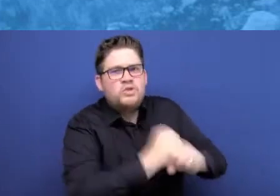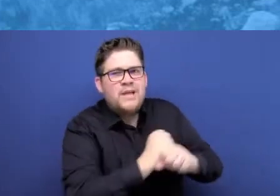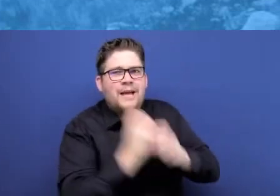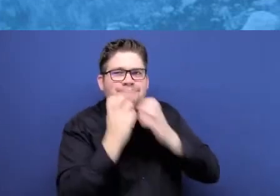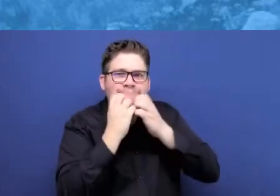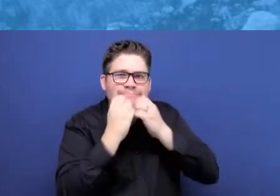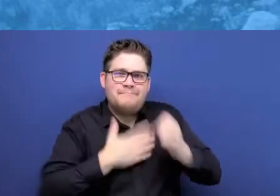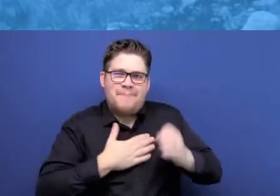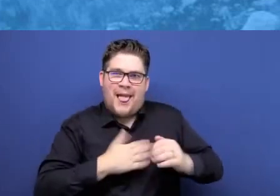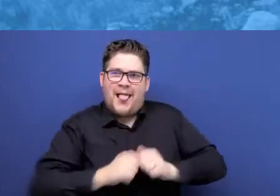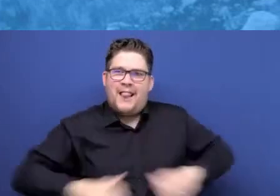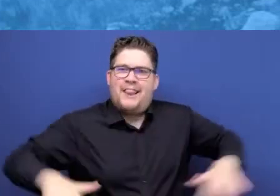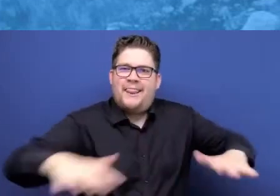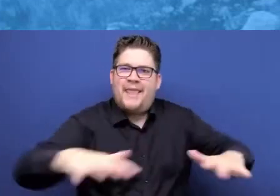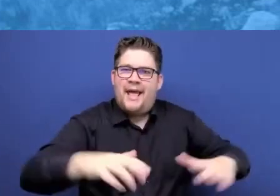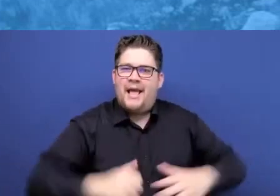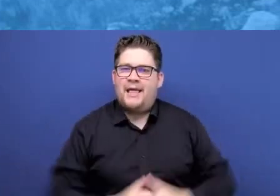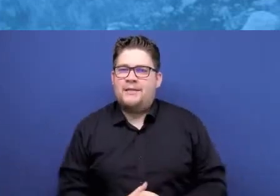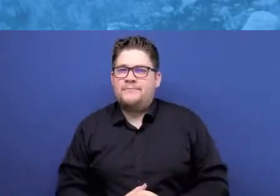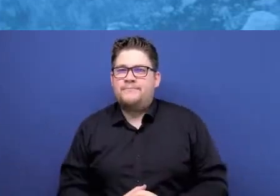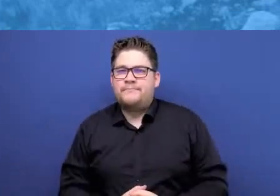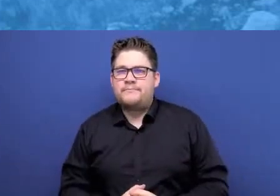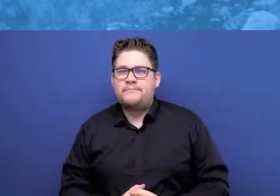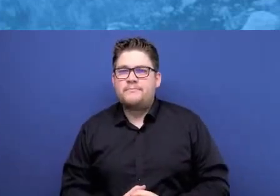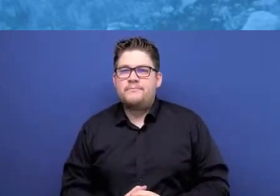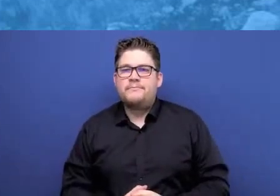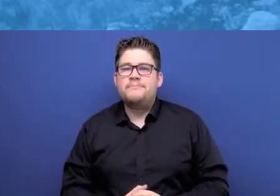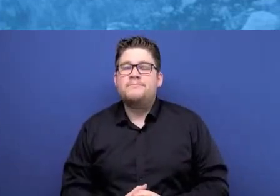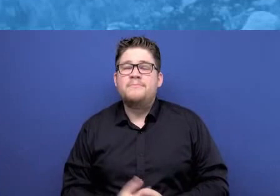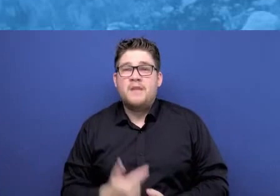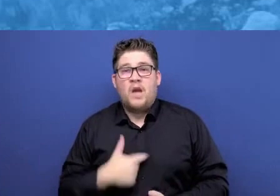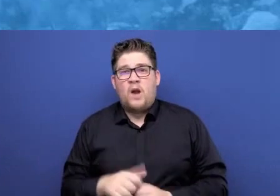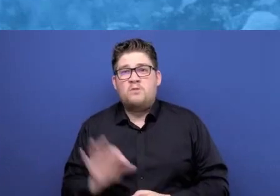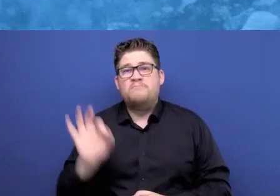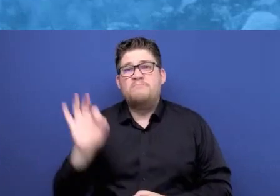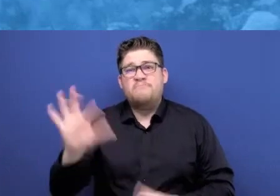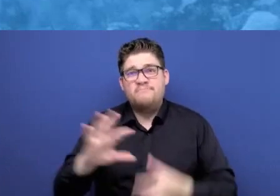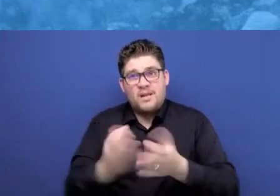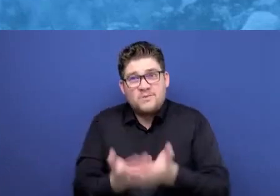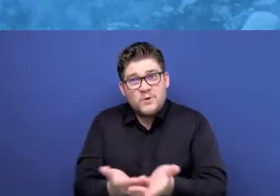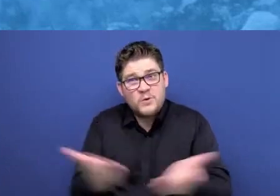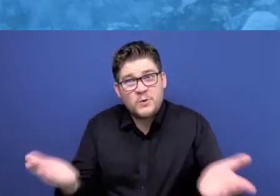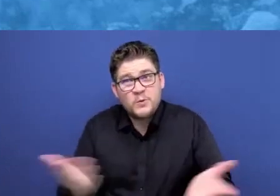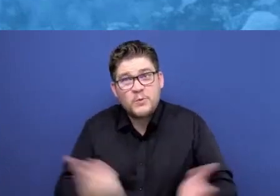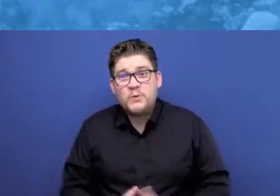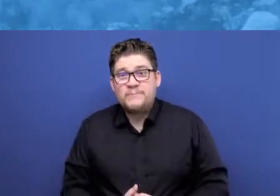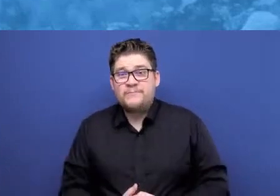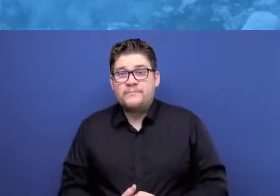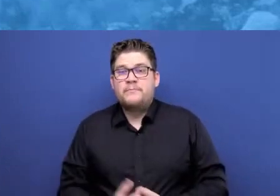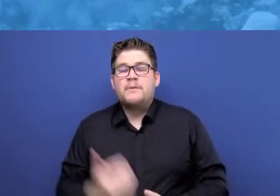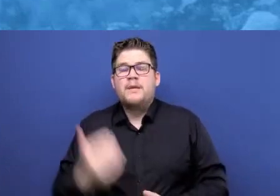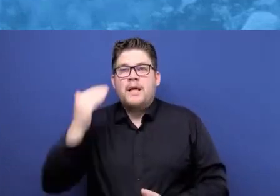to that am no is, Um, although, um, you know you've lived on